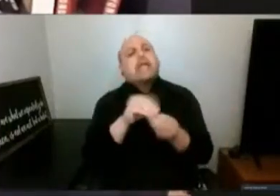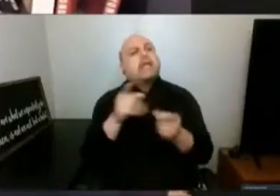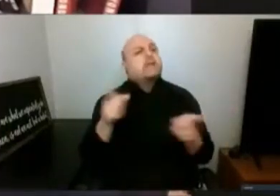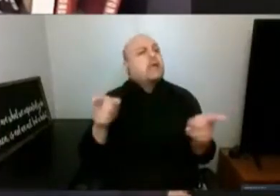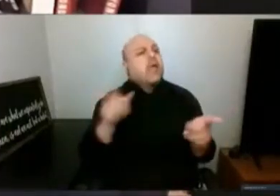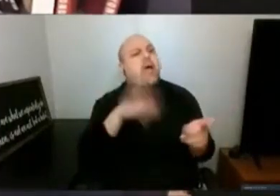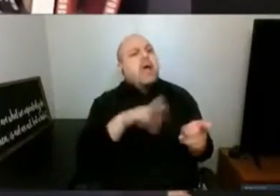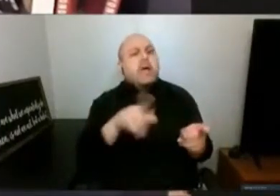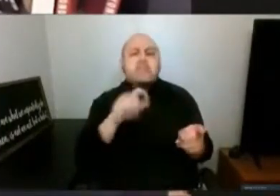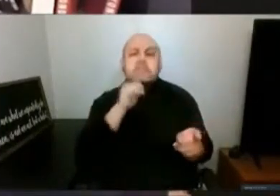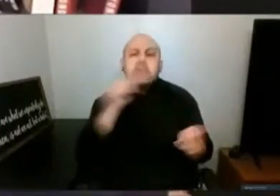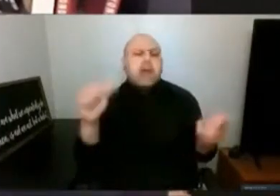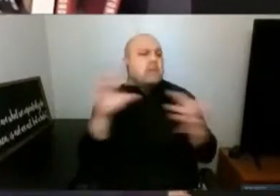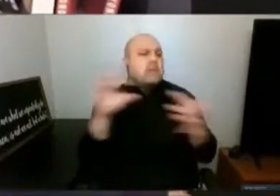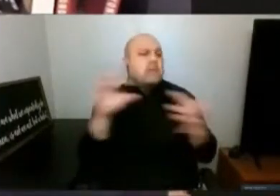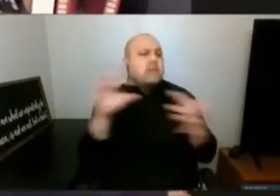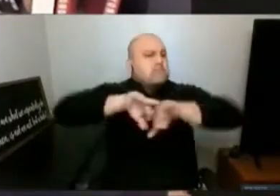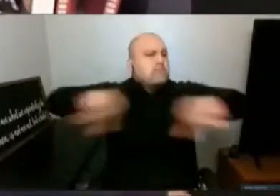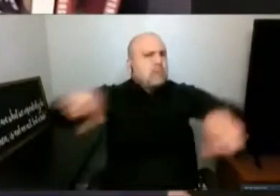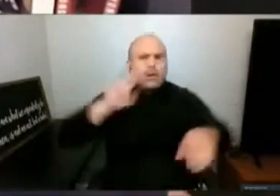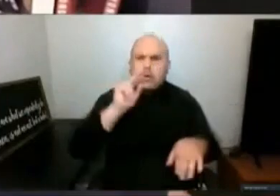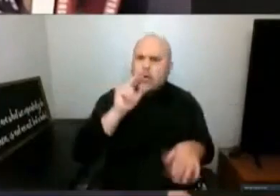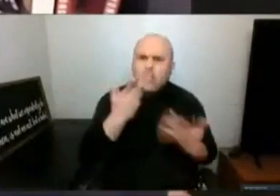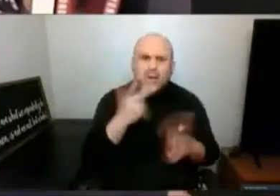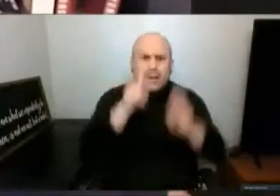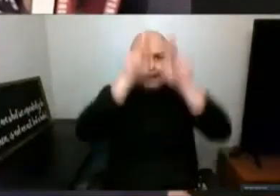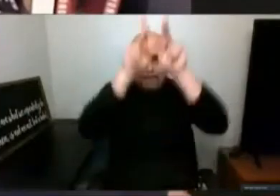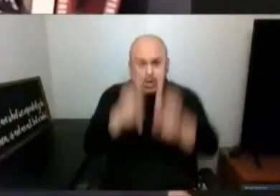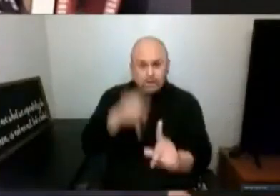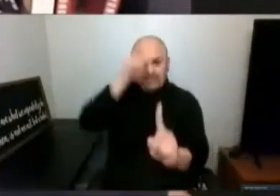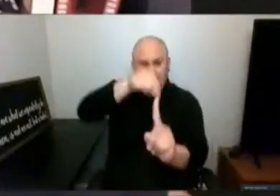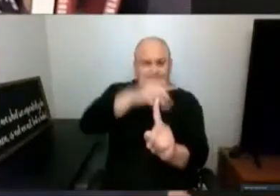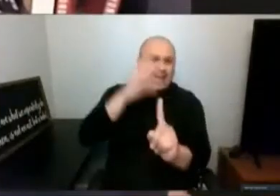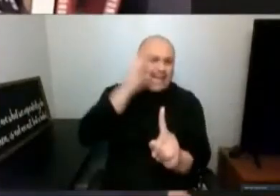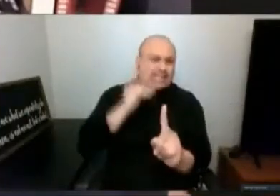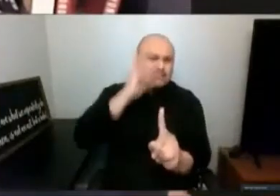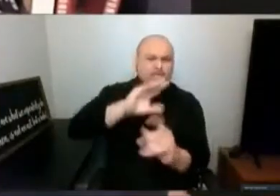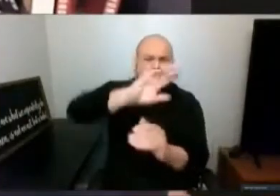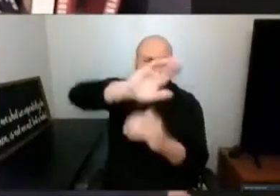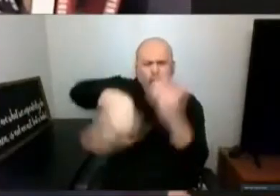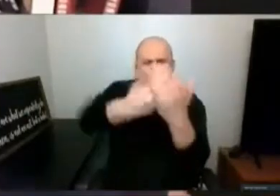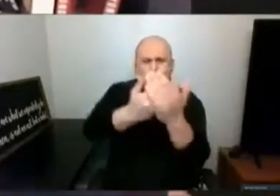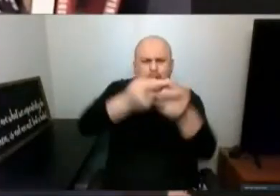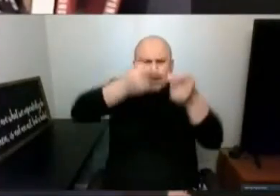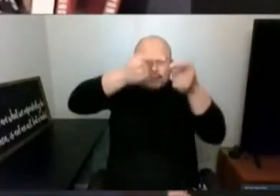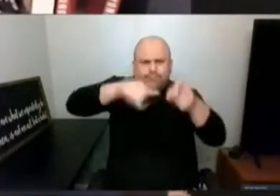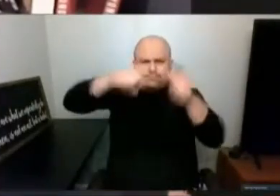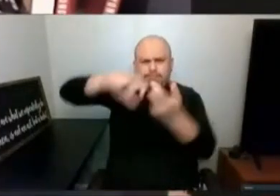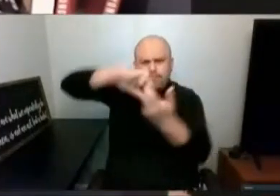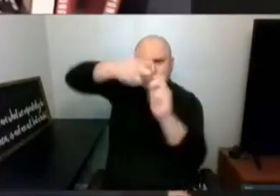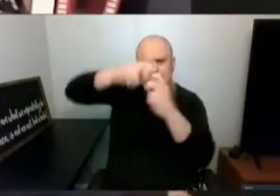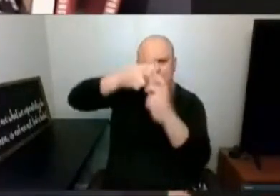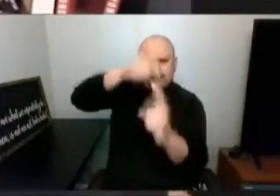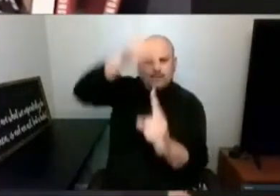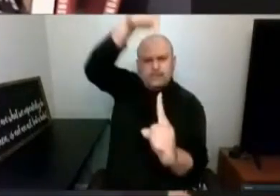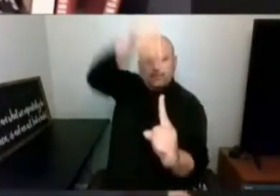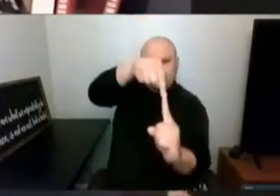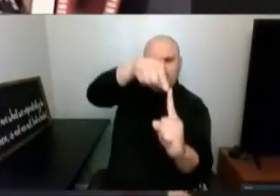A whole person experiencing an entire, you know, issue that's devastating to their family. Arthur Evans: If I could just -- and I apologize for that.